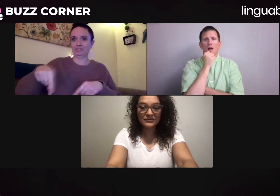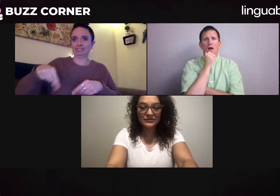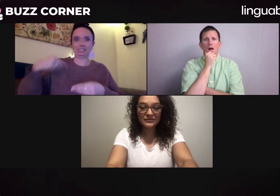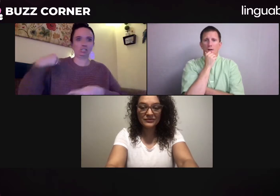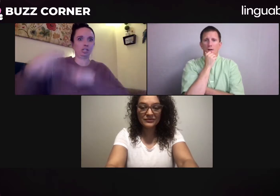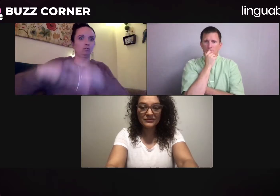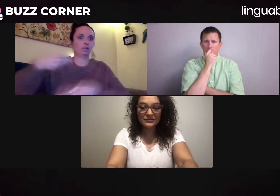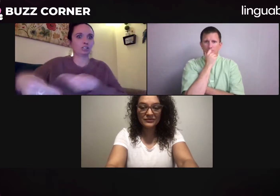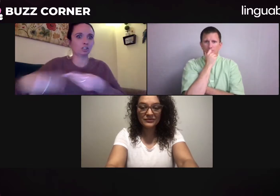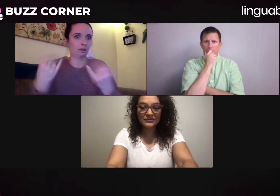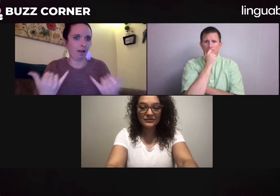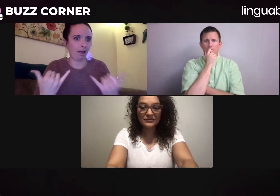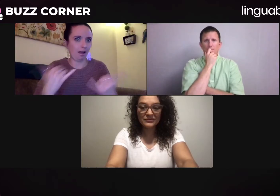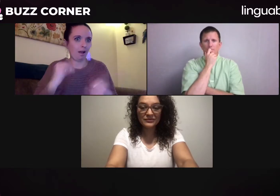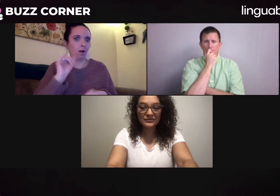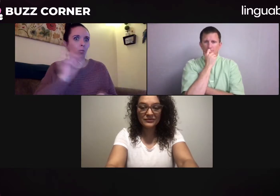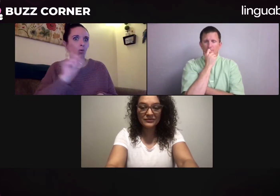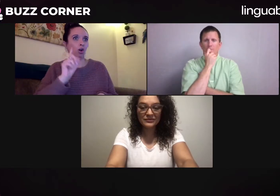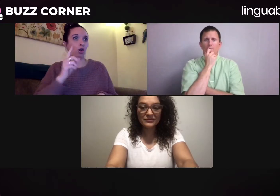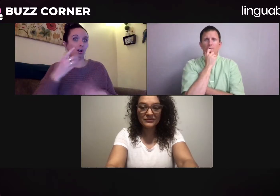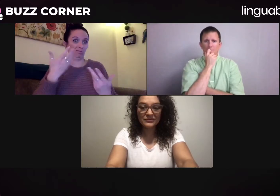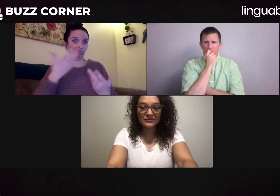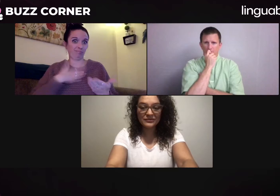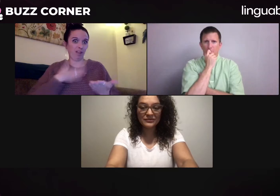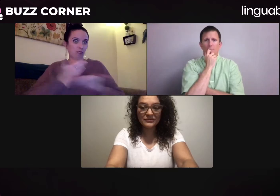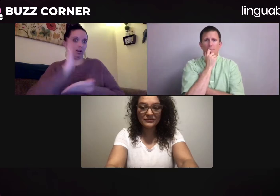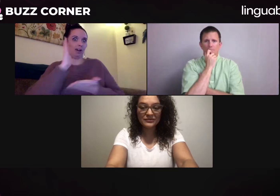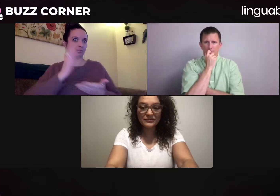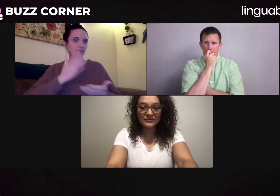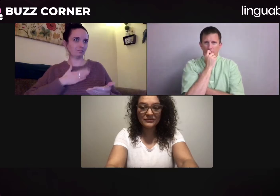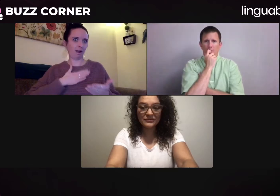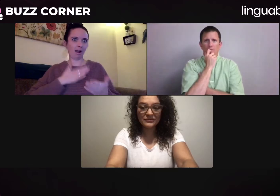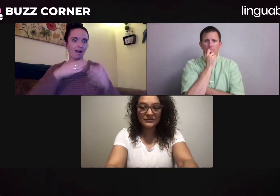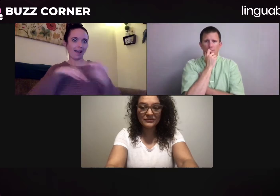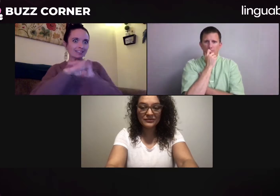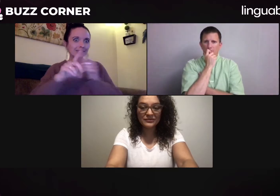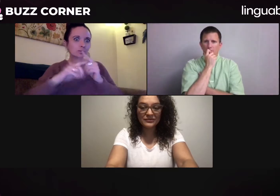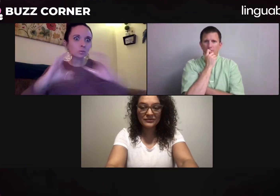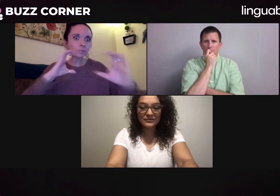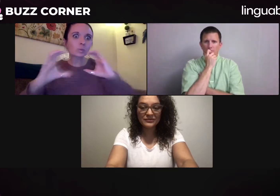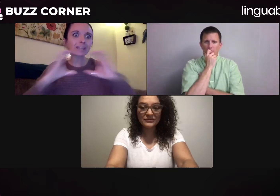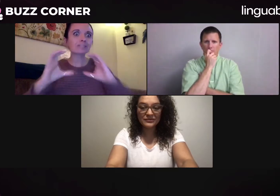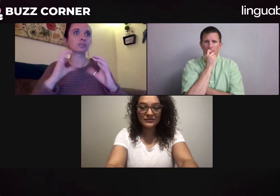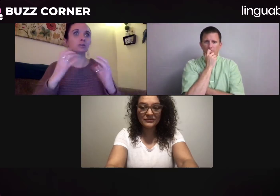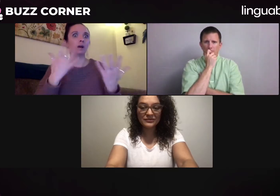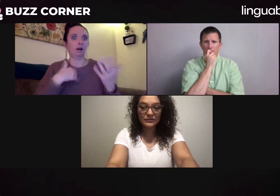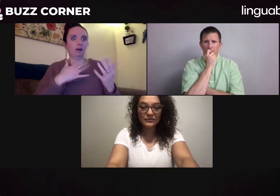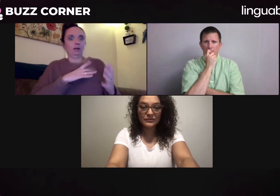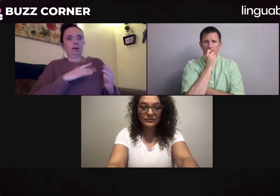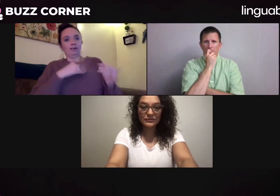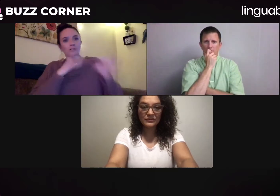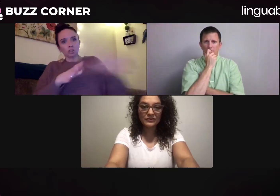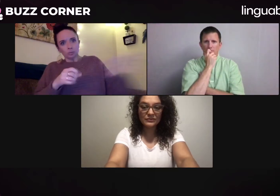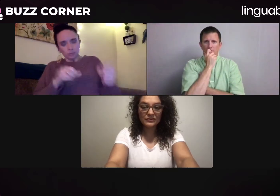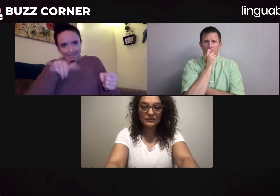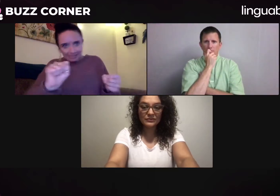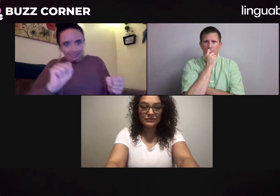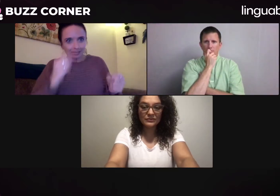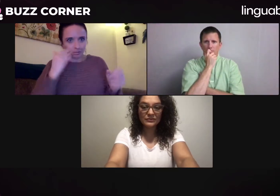We're very fortunate to live in this generation that we do now, where my rights, my access to communication,